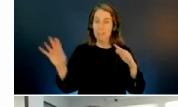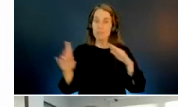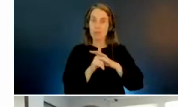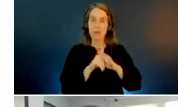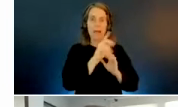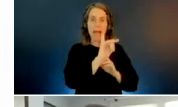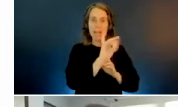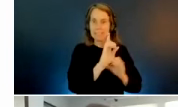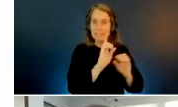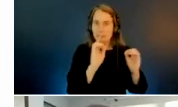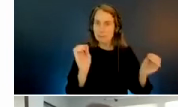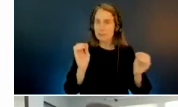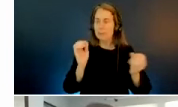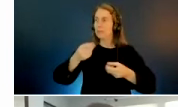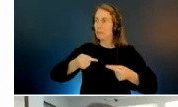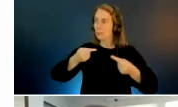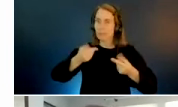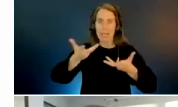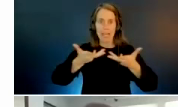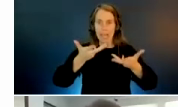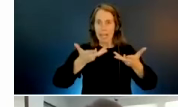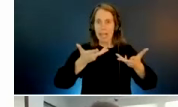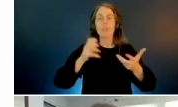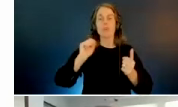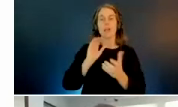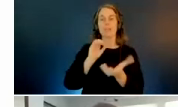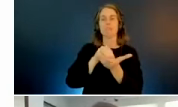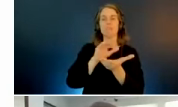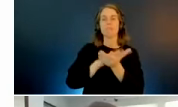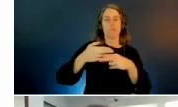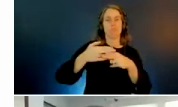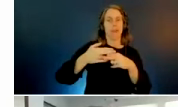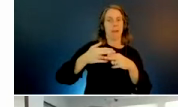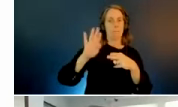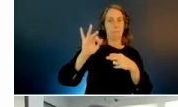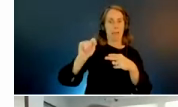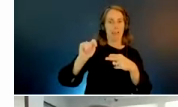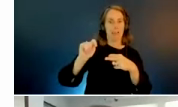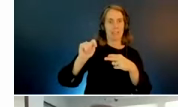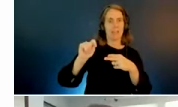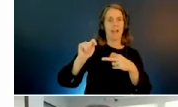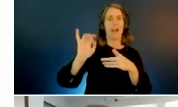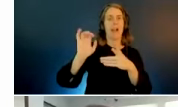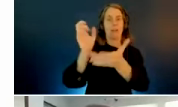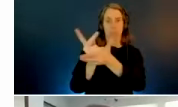so say i go in i say i'm registered i went you know i took Erin's advice and went and checked on